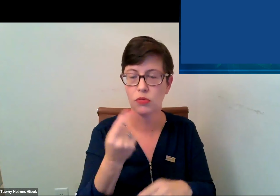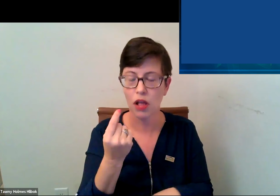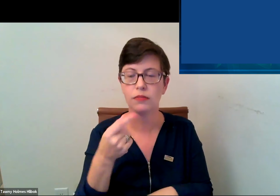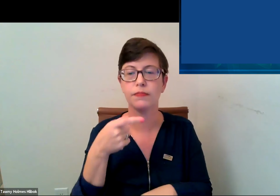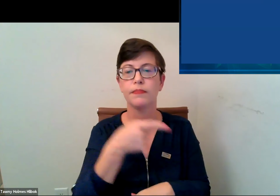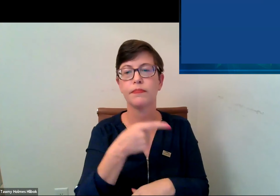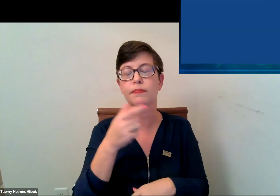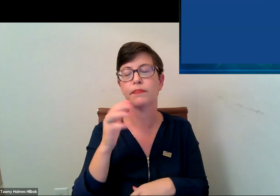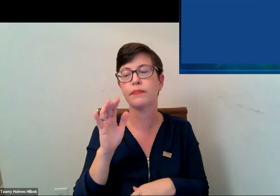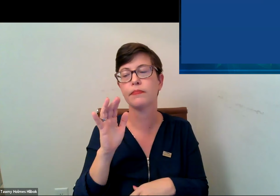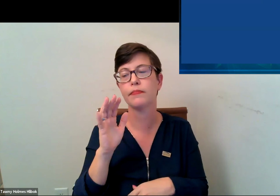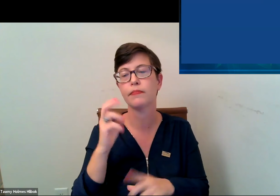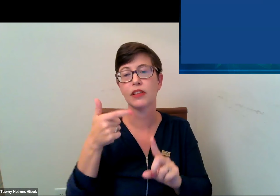I can tell you briefly what it talks about.